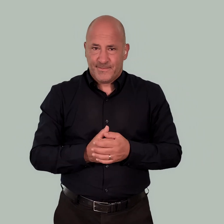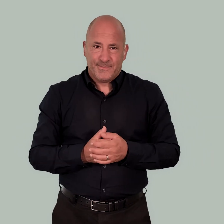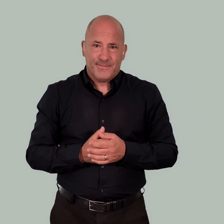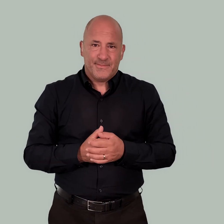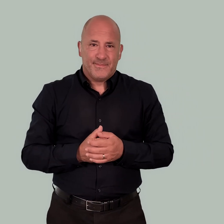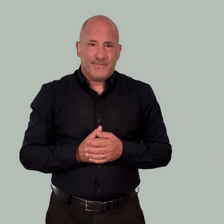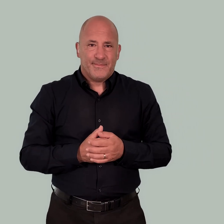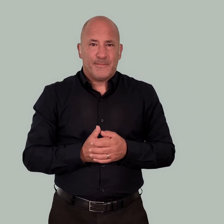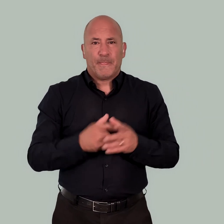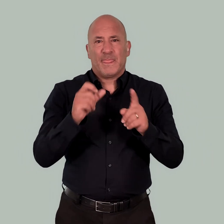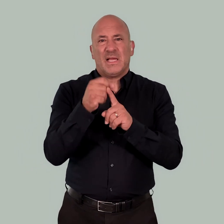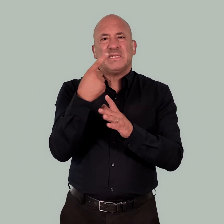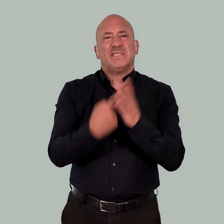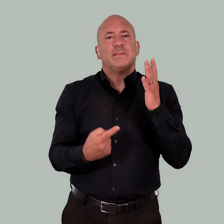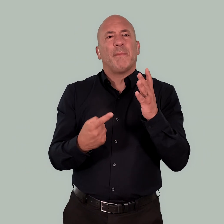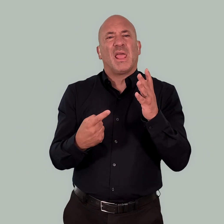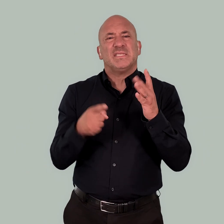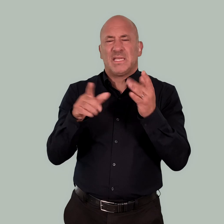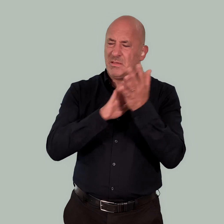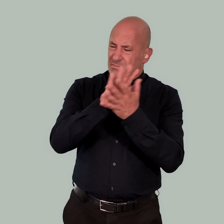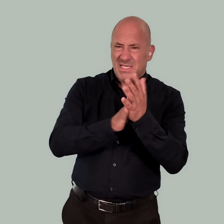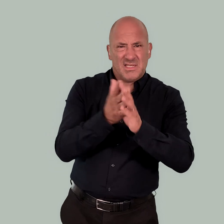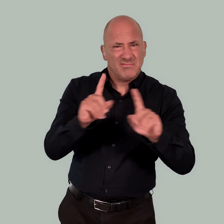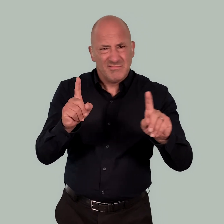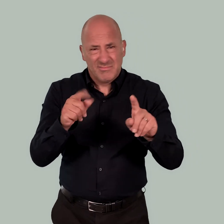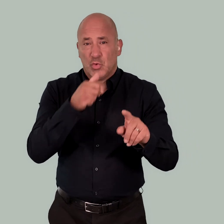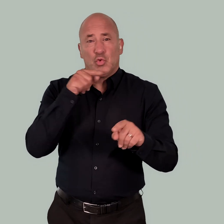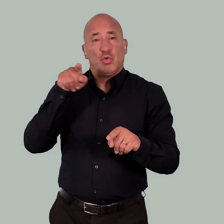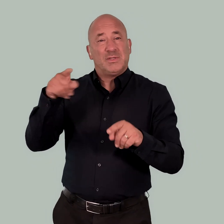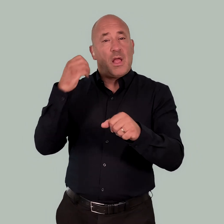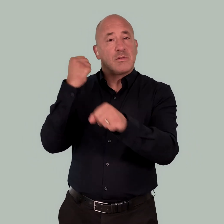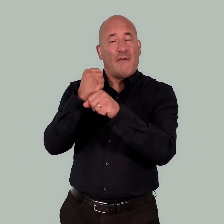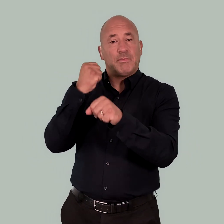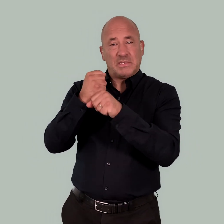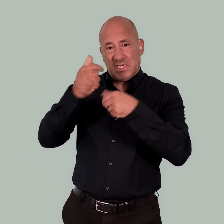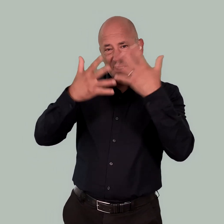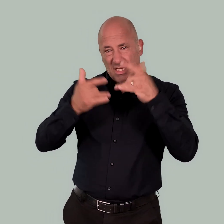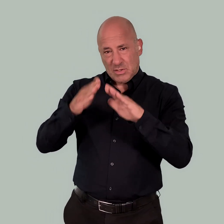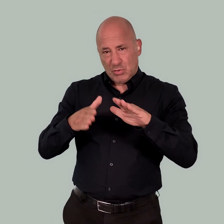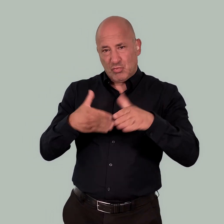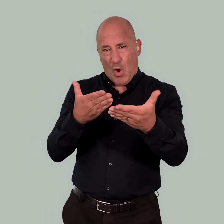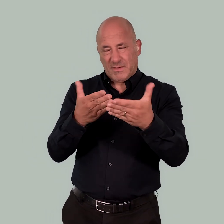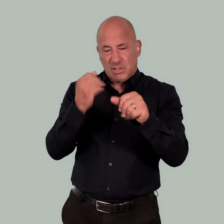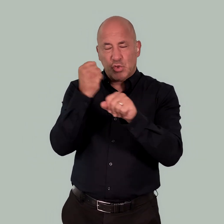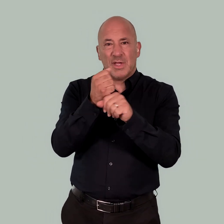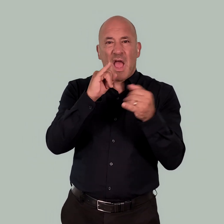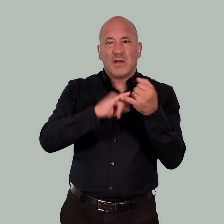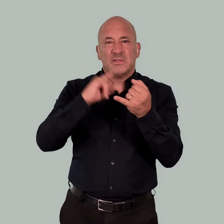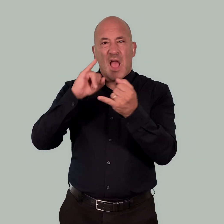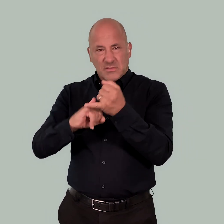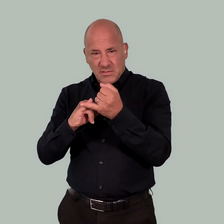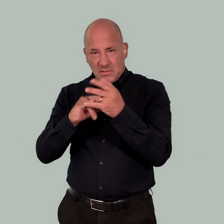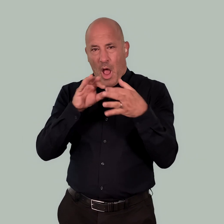The definition of disability used is the Government Statistical Service (GSS)